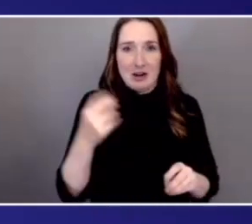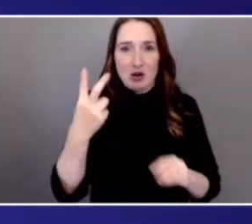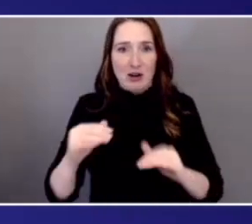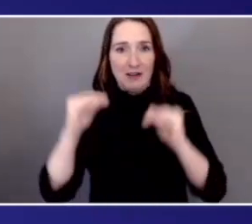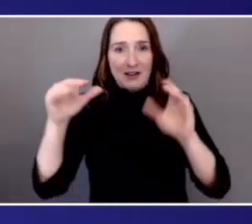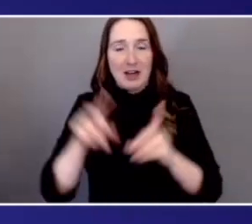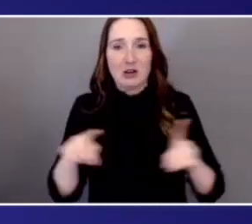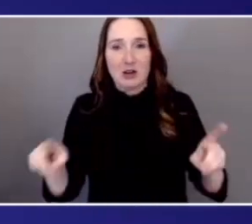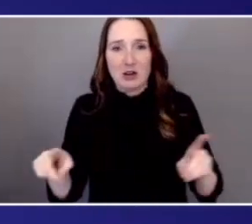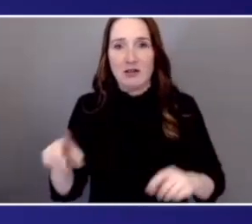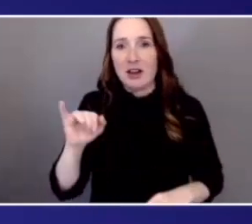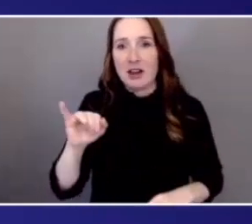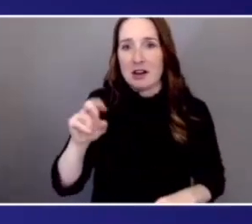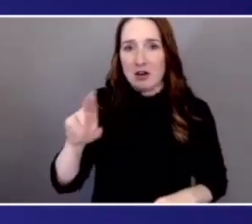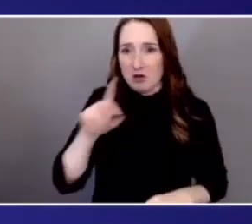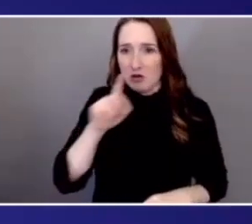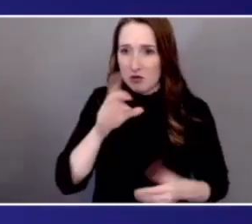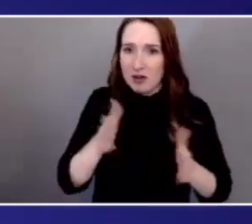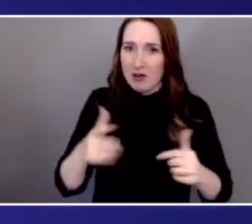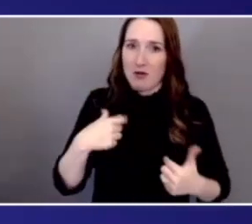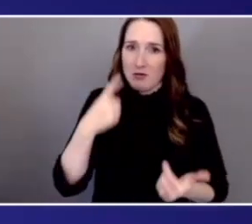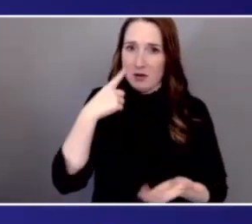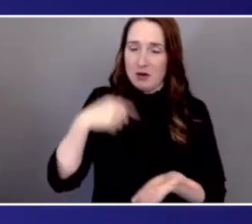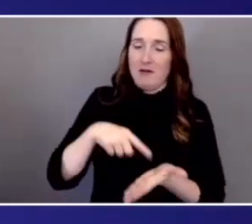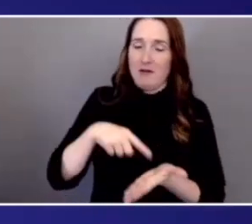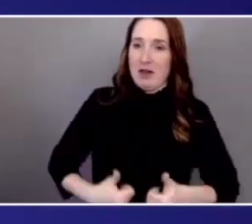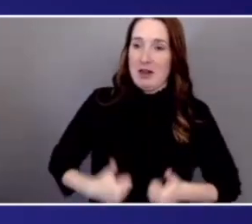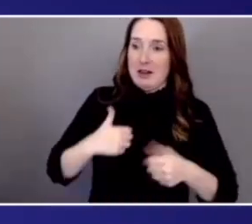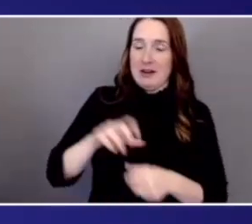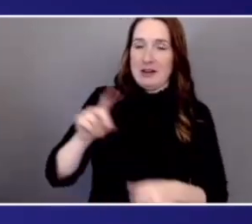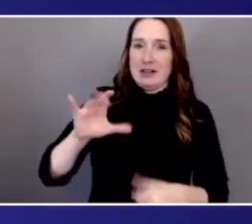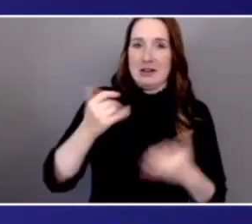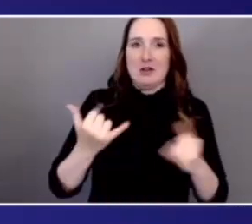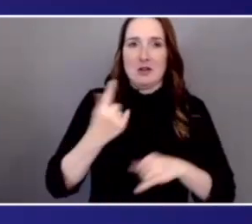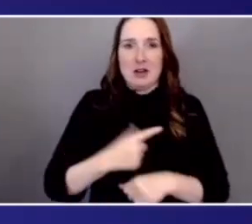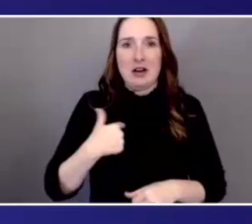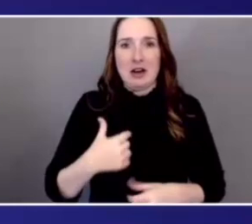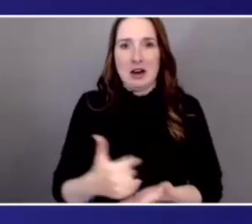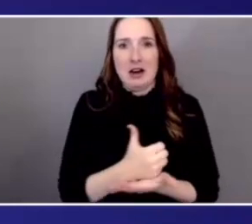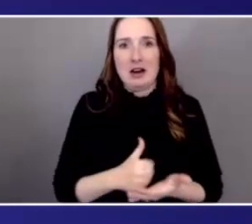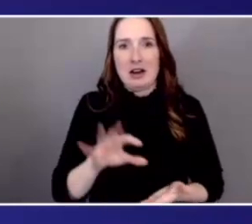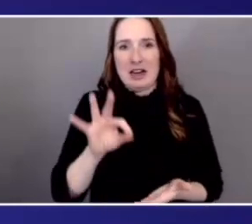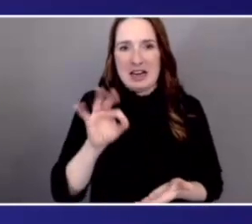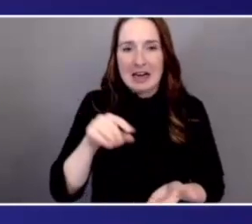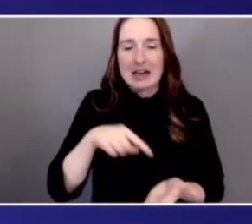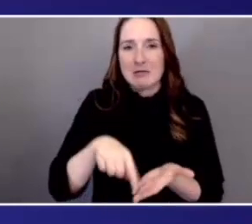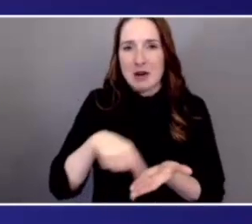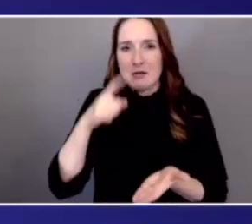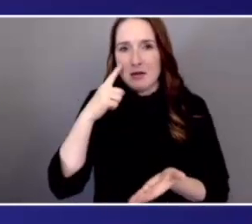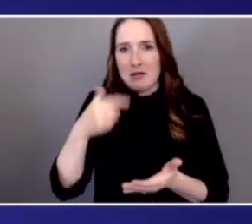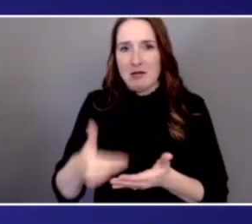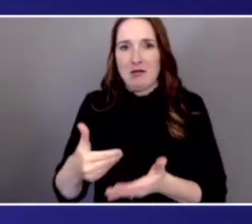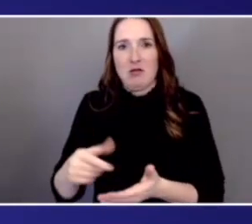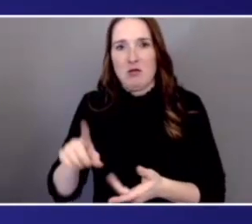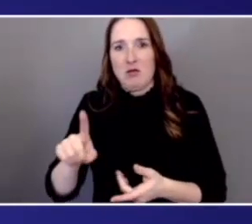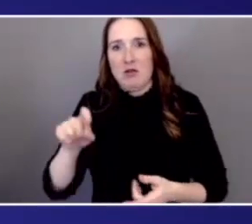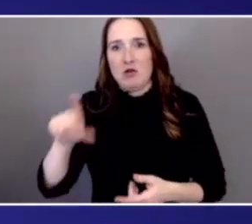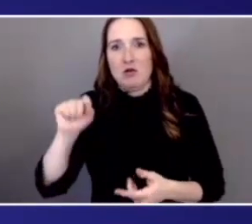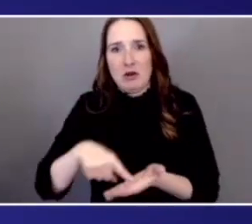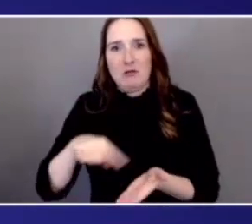IDR was allowed me to afford to live in DC at all. Today I've made nearly 90 payments toward the 120 payments required for loan cancellation under PSLS.